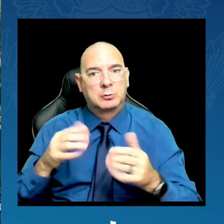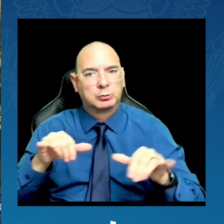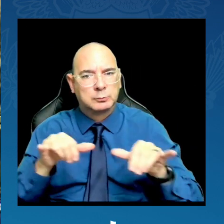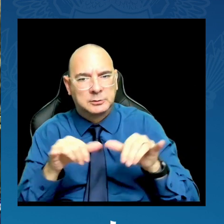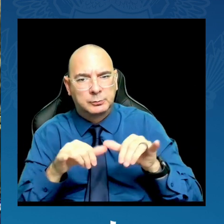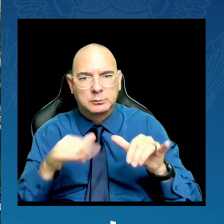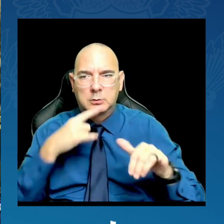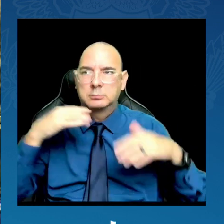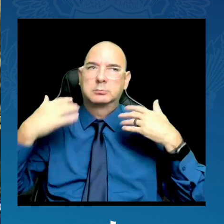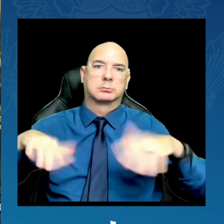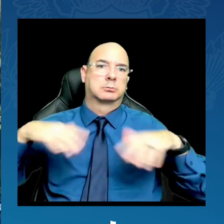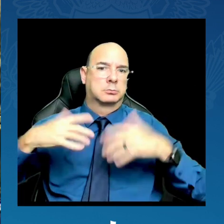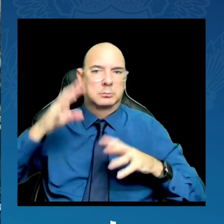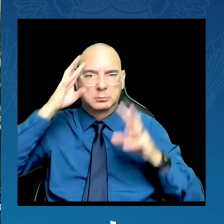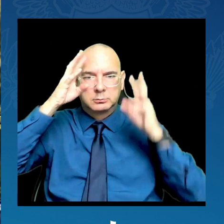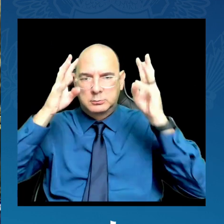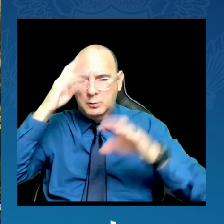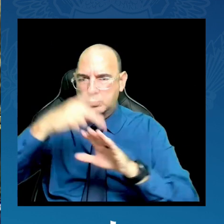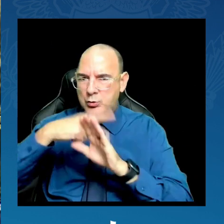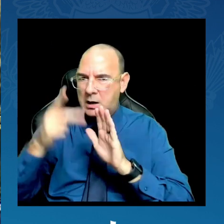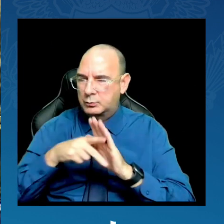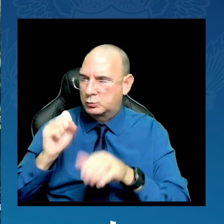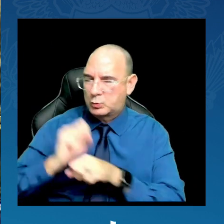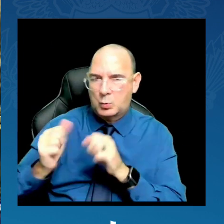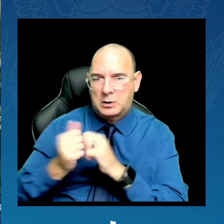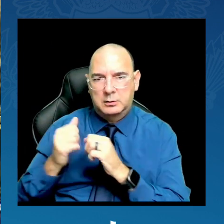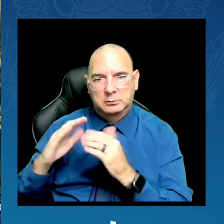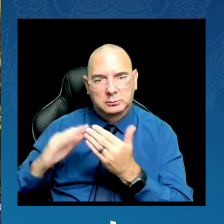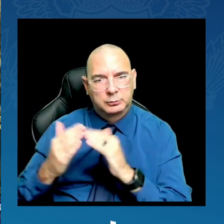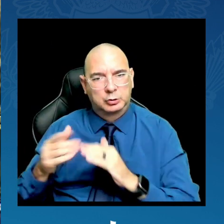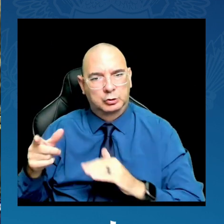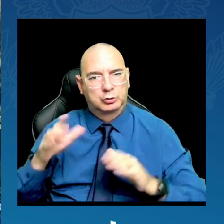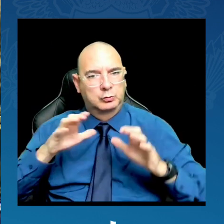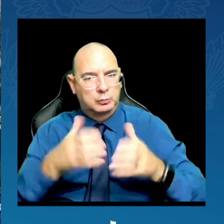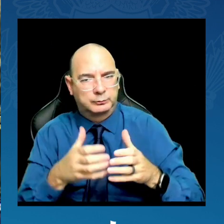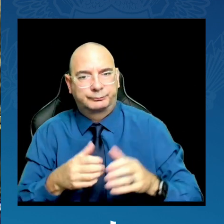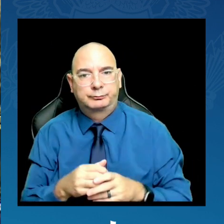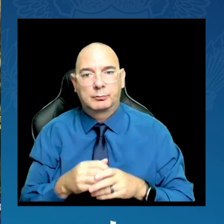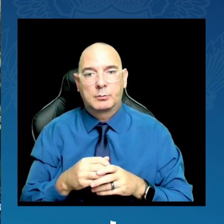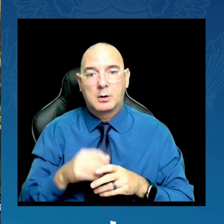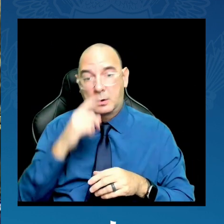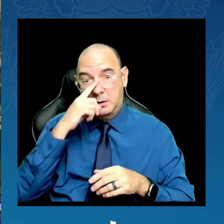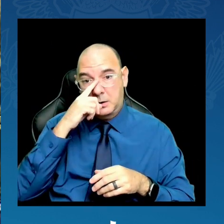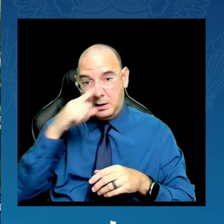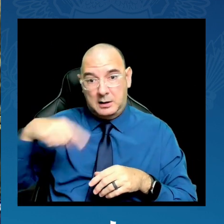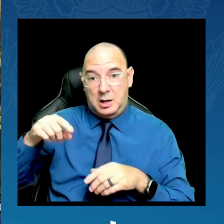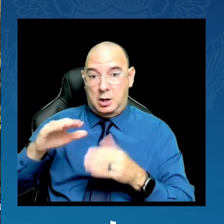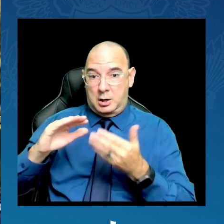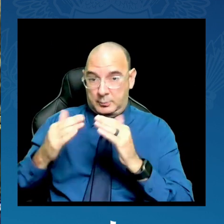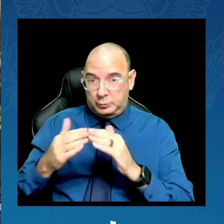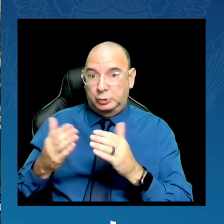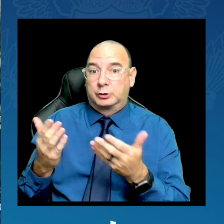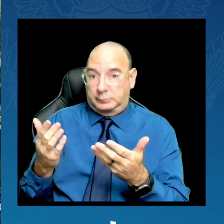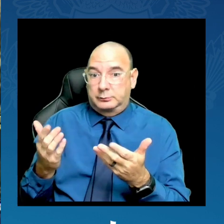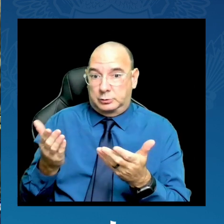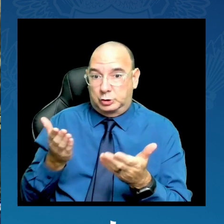based groups in underserved communities to map the hottest parts of cities so they can use that information to inform strategies to reduce